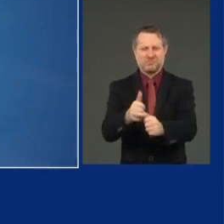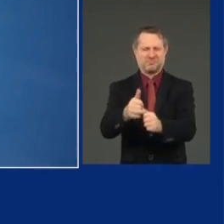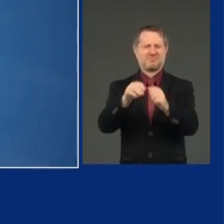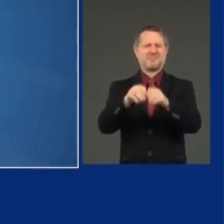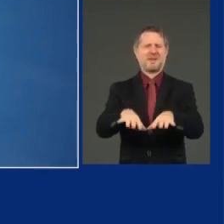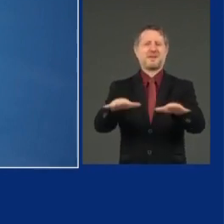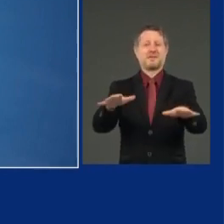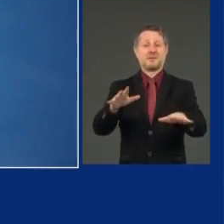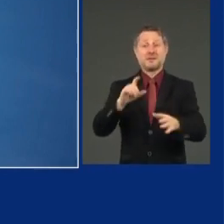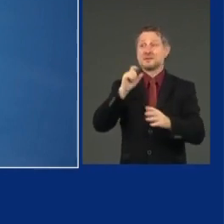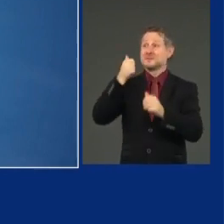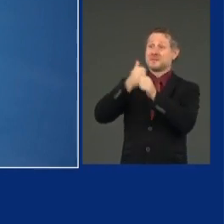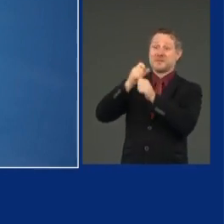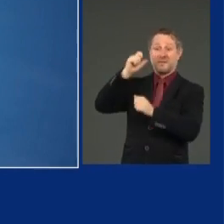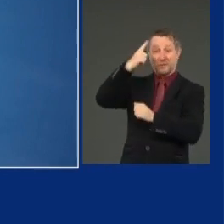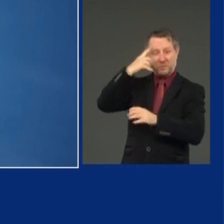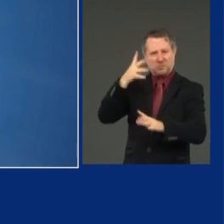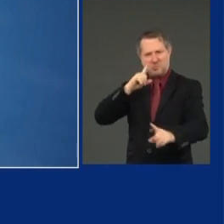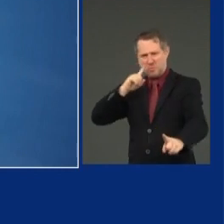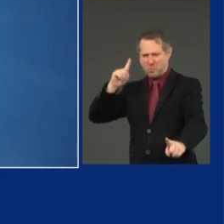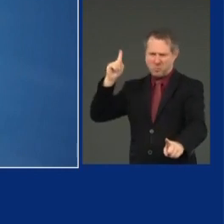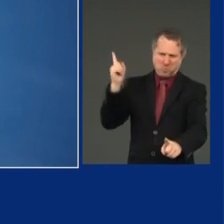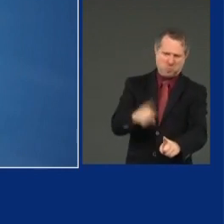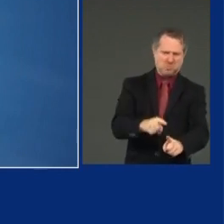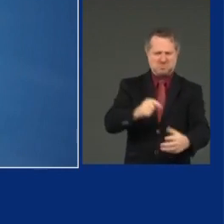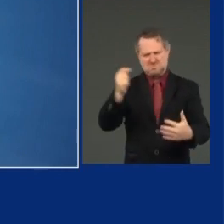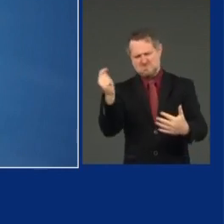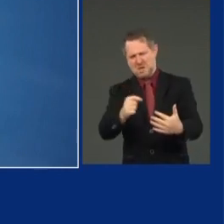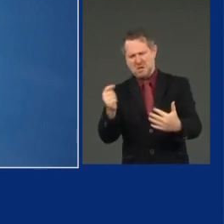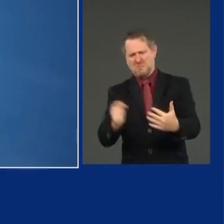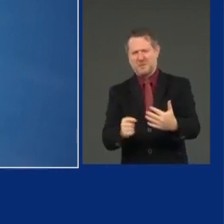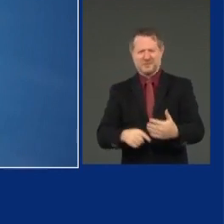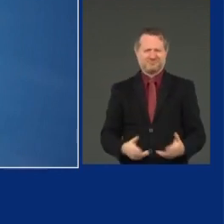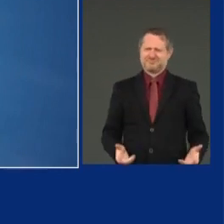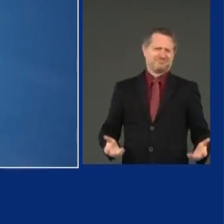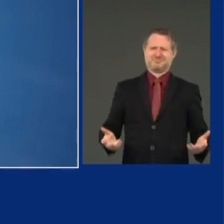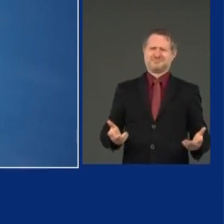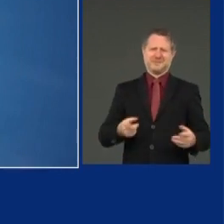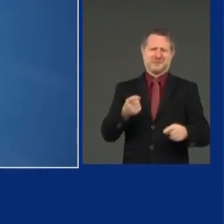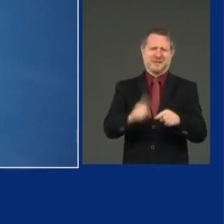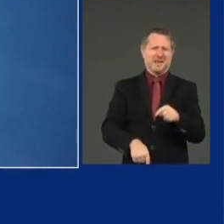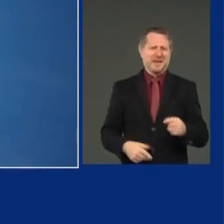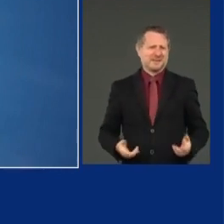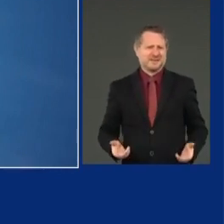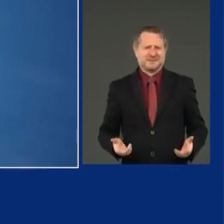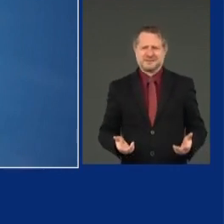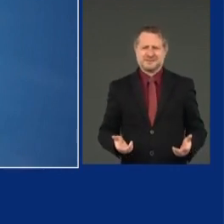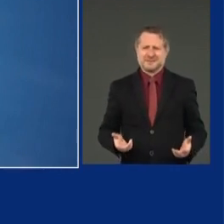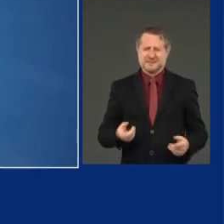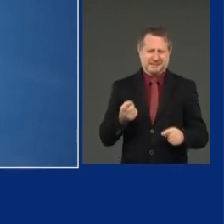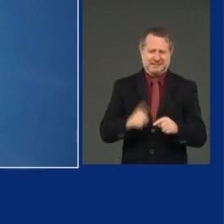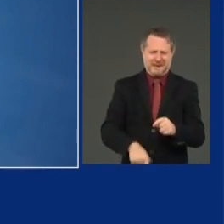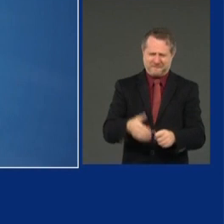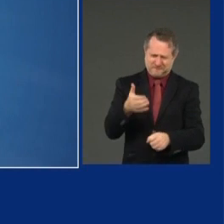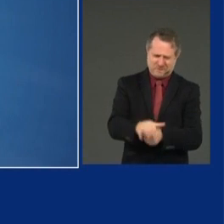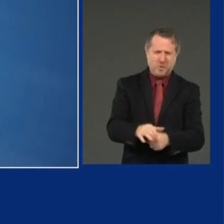WE DO. IT'S NEVER BEEN ABOUT WHAT GOVERNMENT MANDATED.